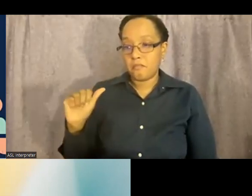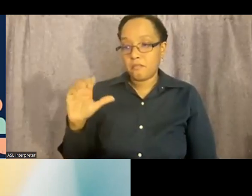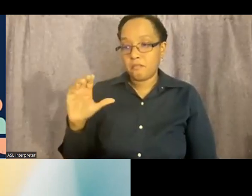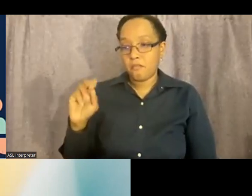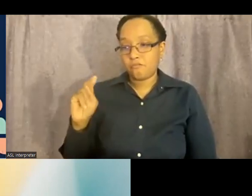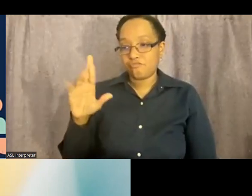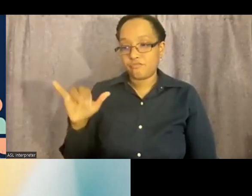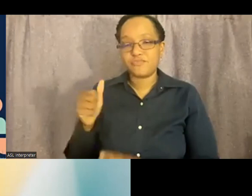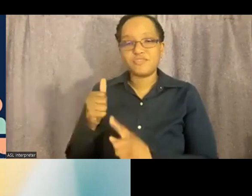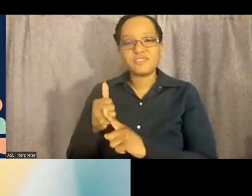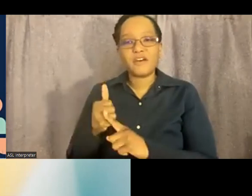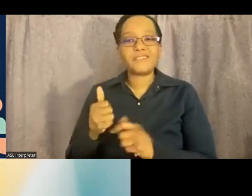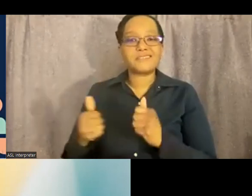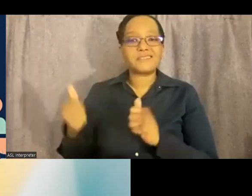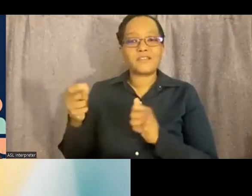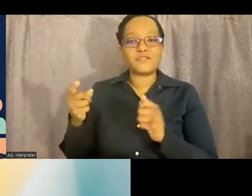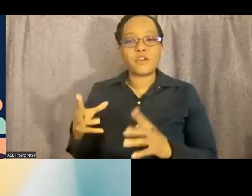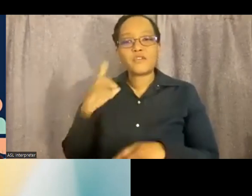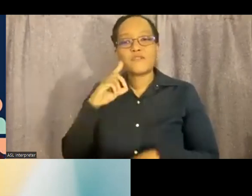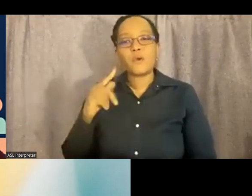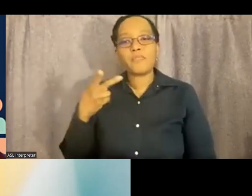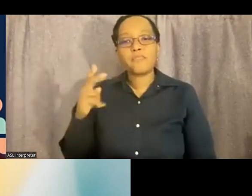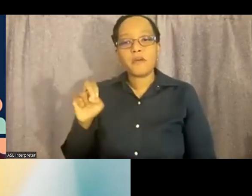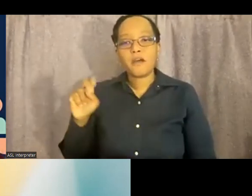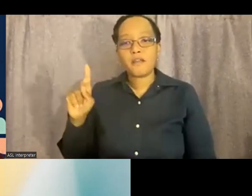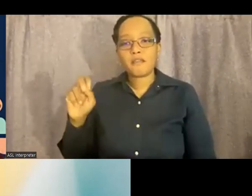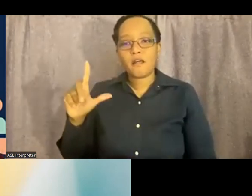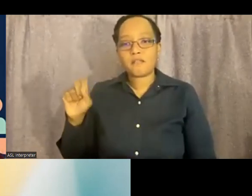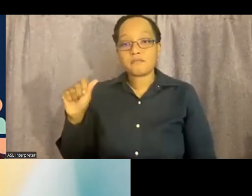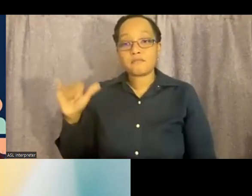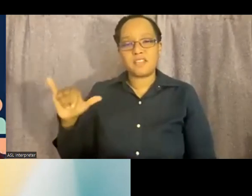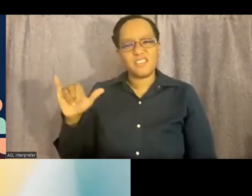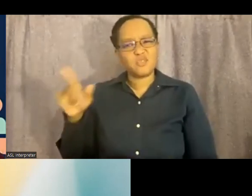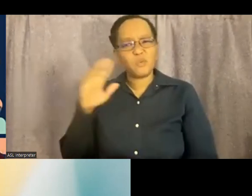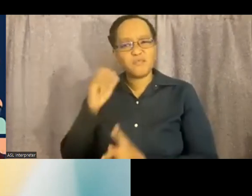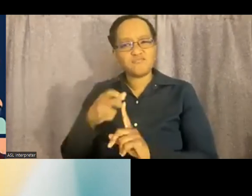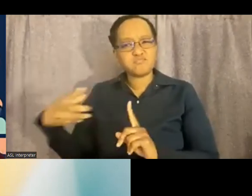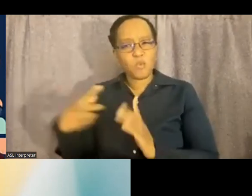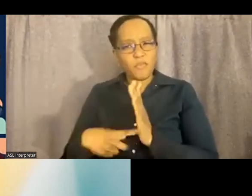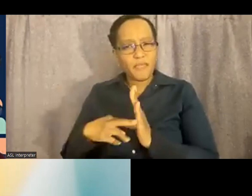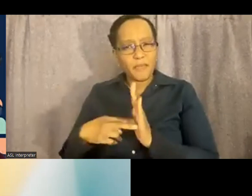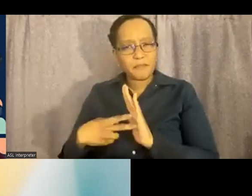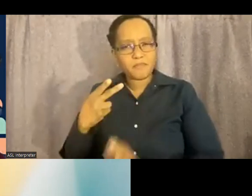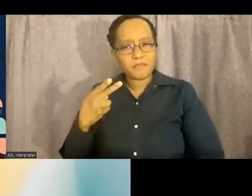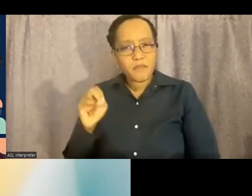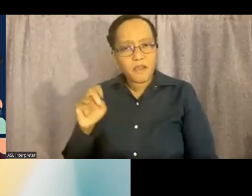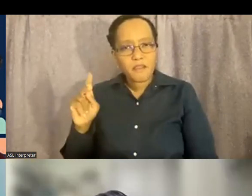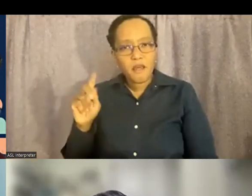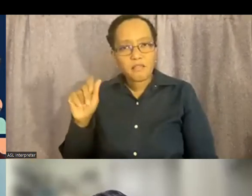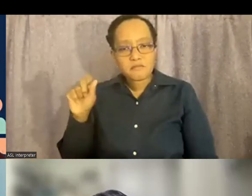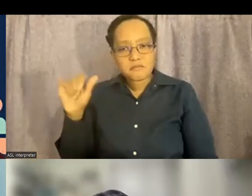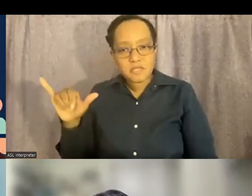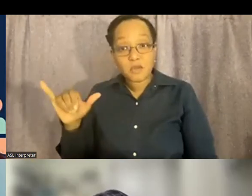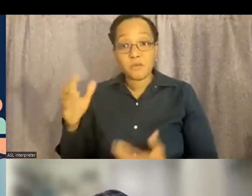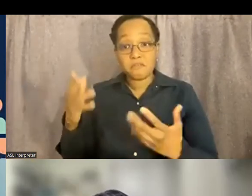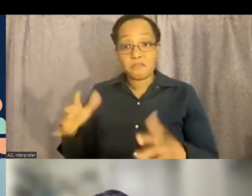about what the Kelsey is if we have time afterwards, Roma died like a couple of comments and we